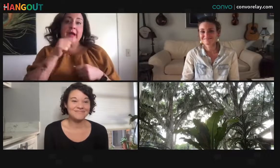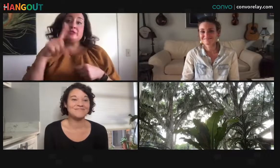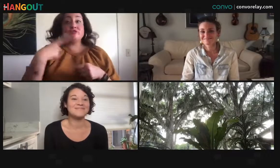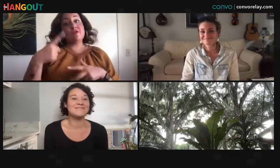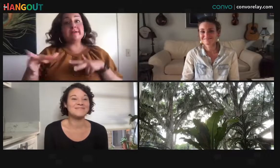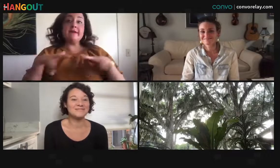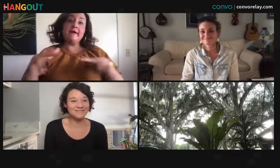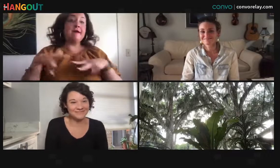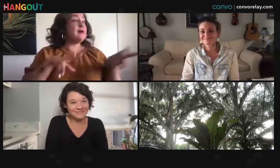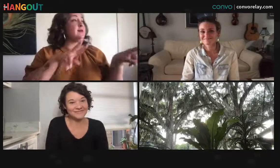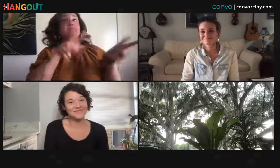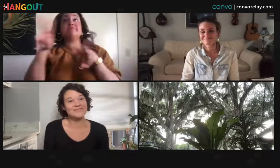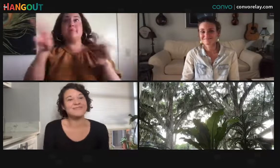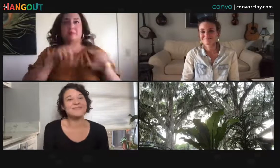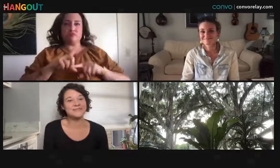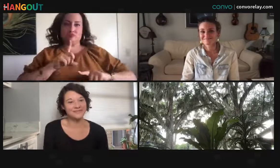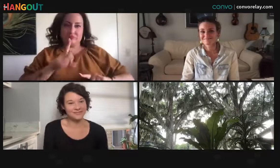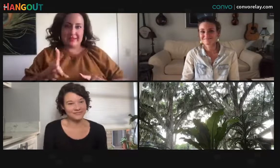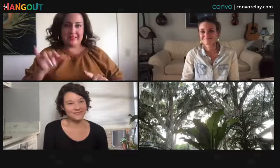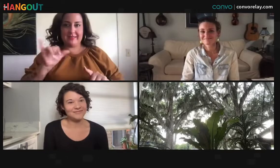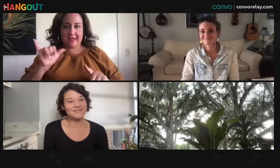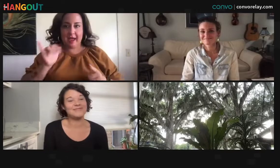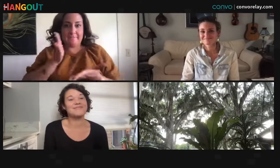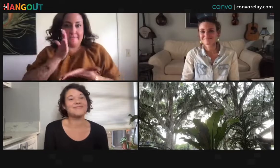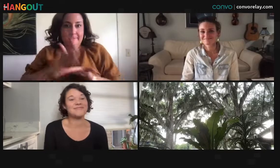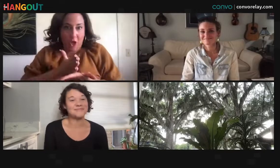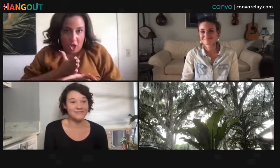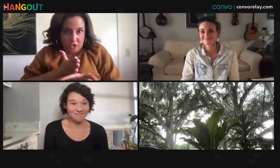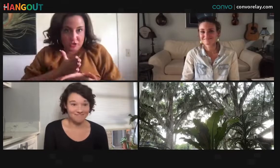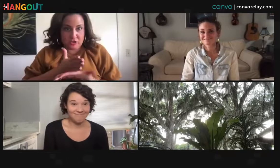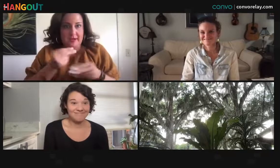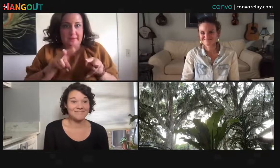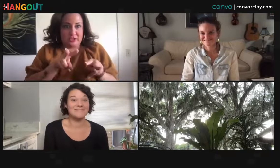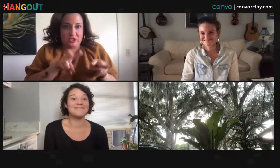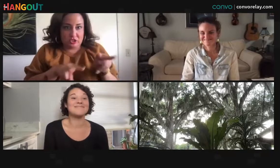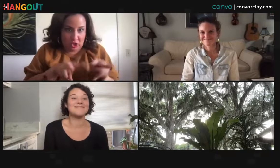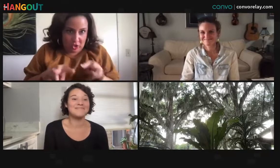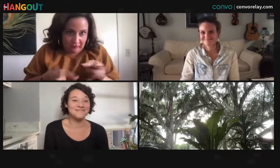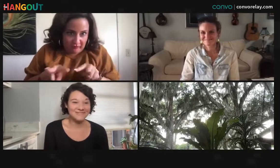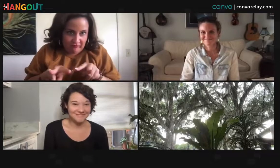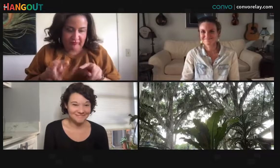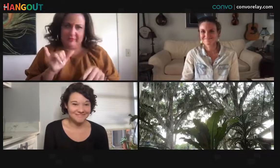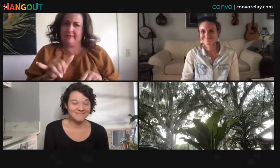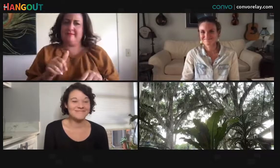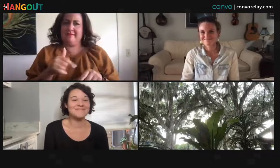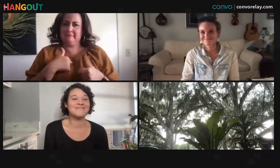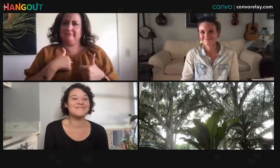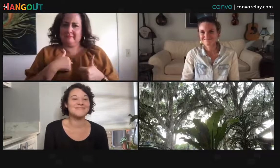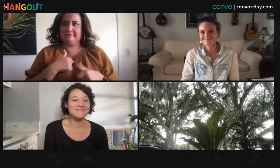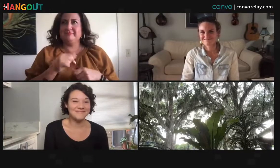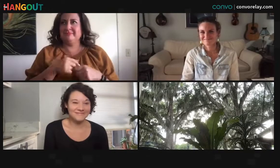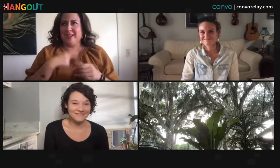experience it took it a notch further so it wasn't just hiking and paying attention to my surroundings but it also